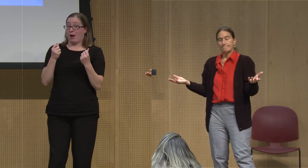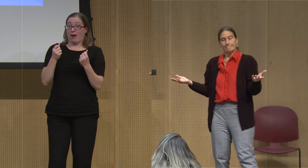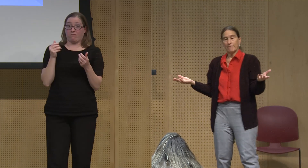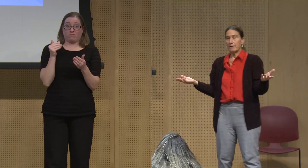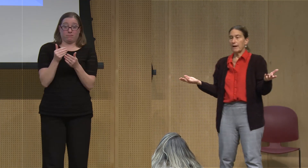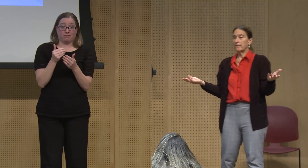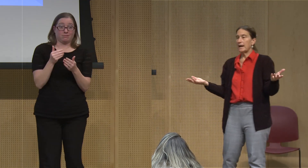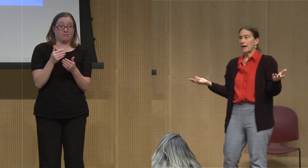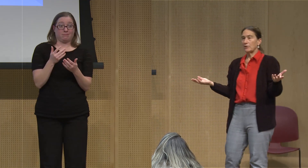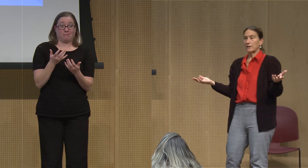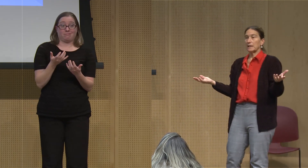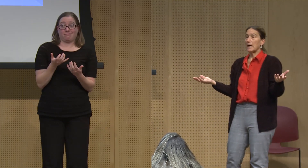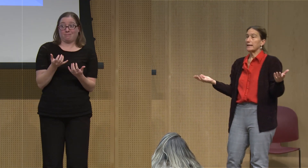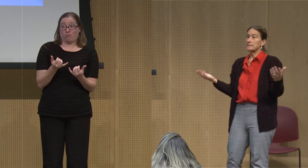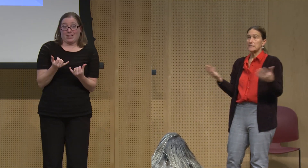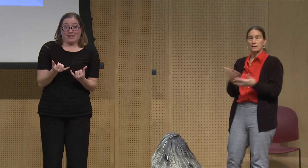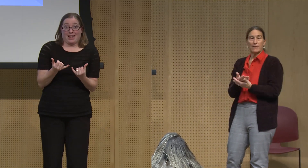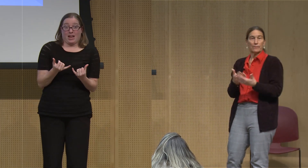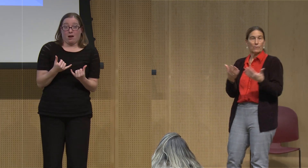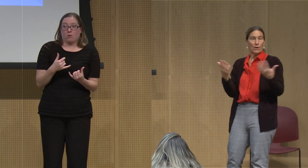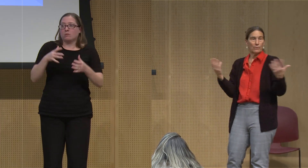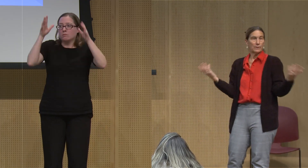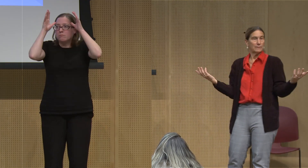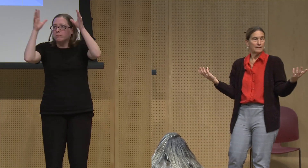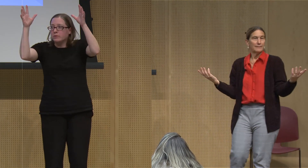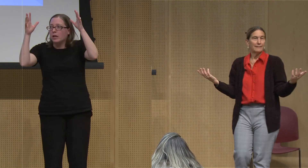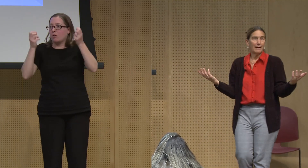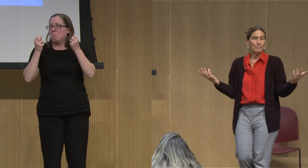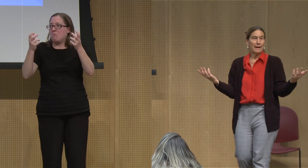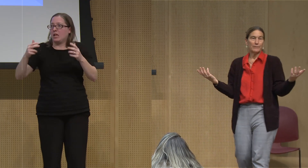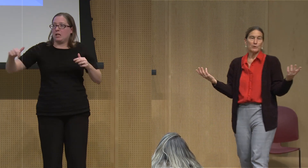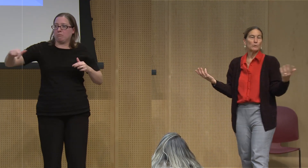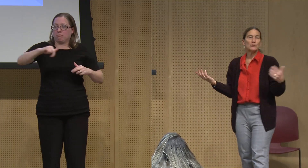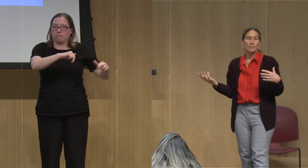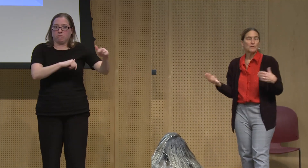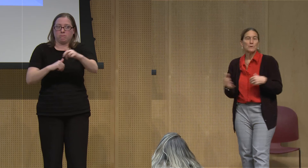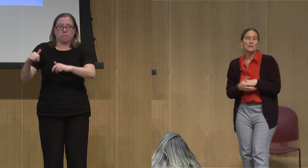RIGHT AROUND NOW, YOU GET A LOT OF DEER ON THE ROAD, UM, AND THERE'S ONLY SO MUCH WE CAN DO TO KEEP